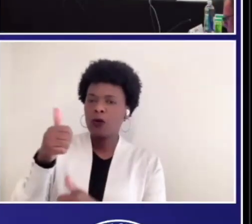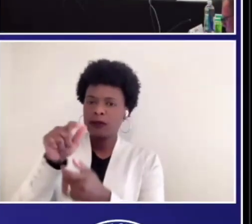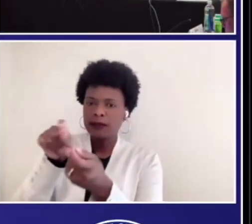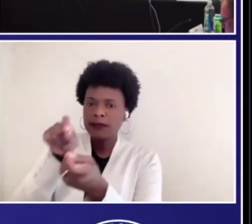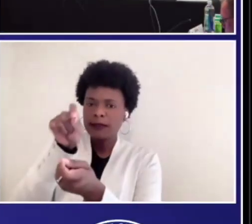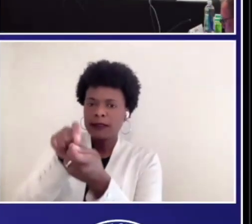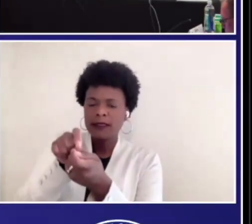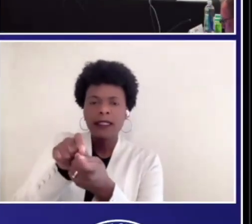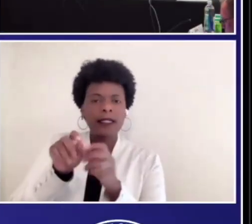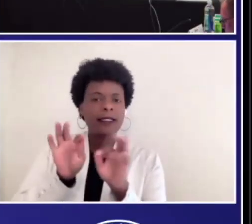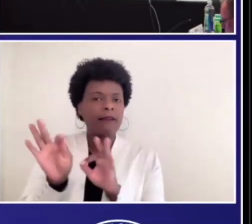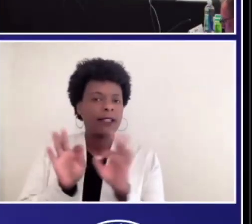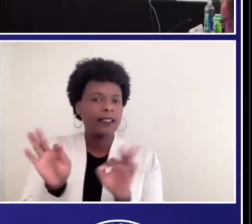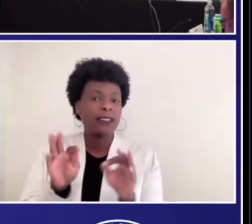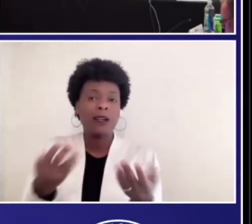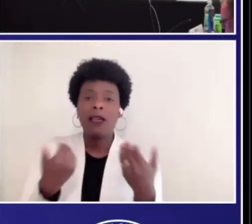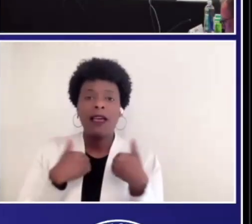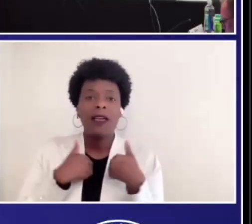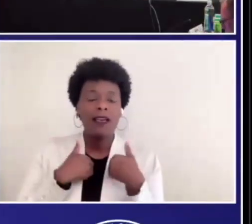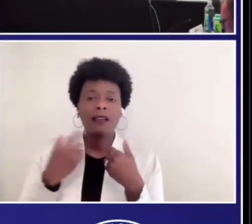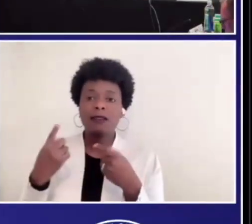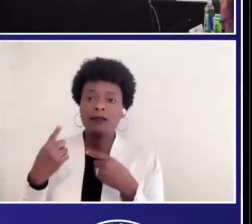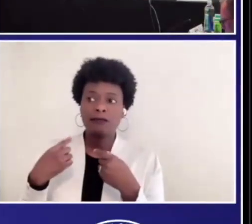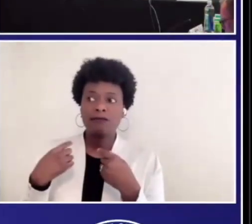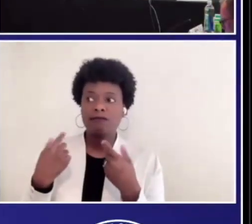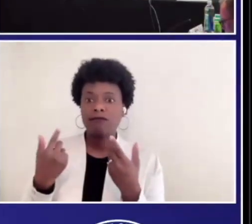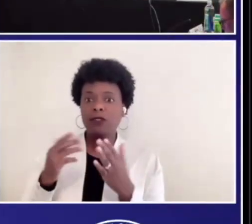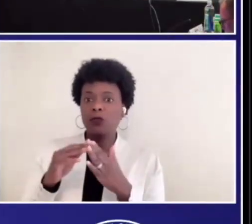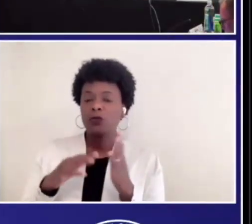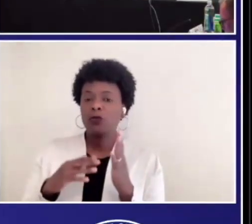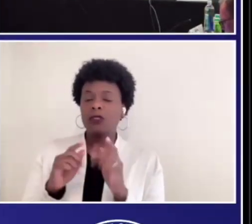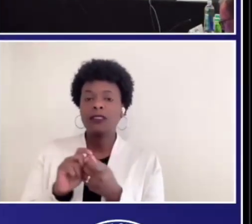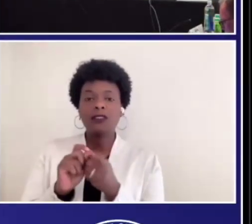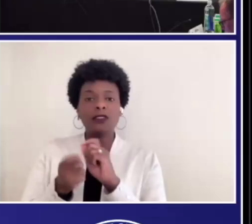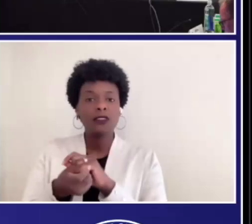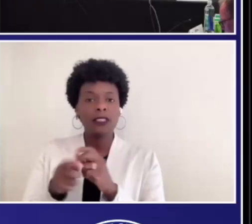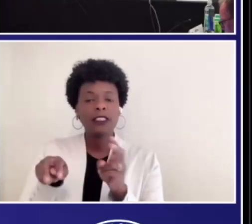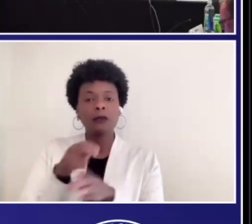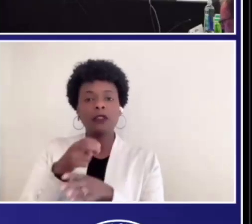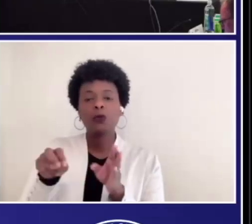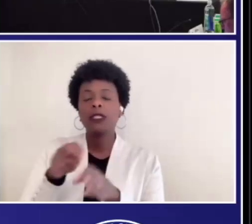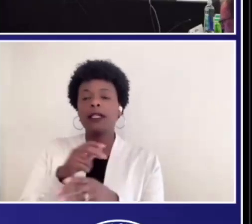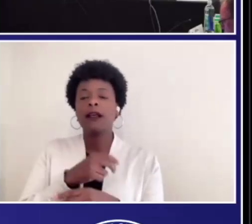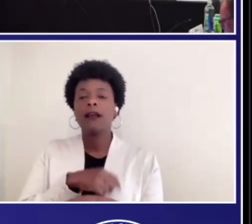had. And so generally, you know, students change between eligible programs so it doesn't lump all the degree